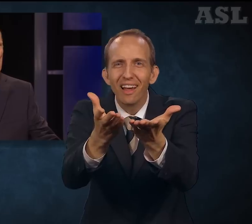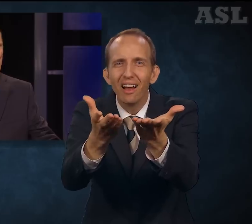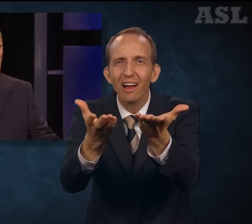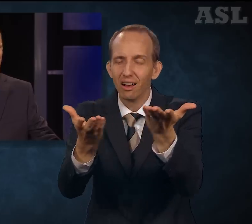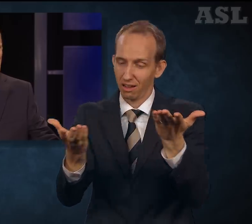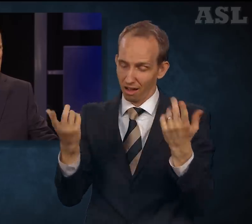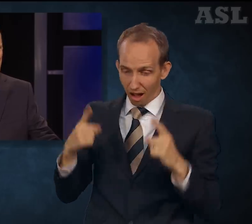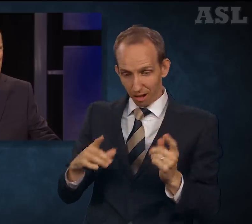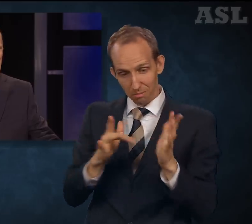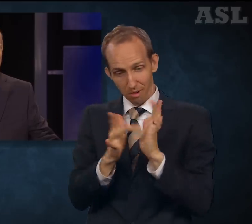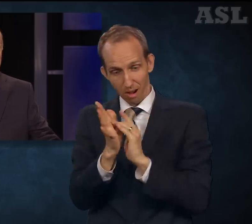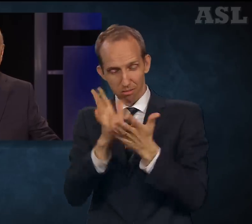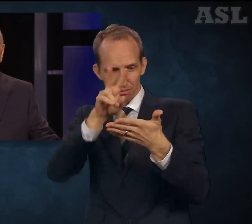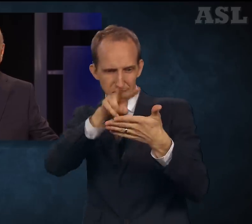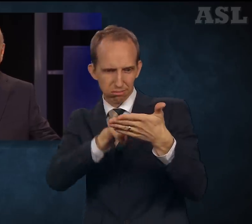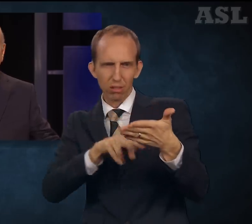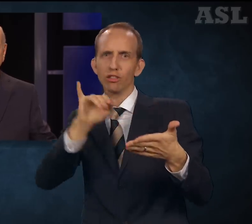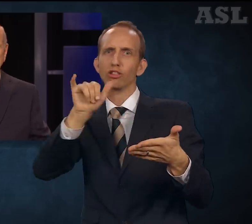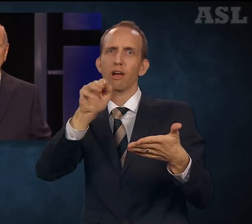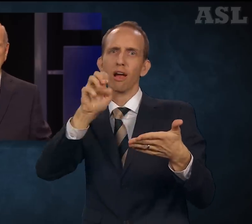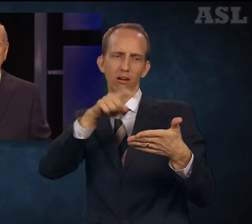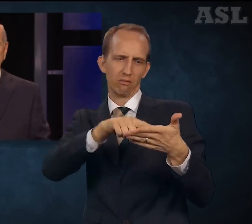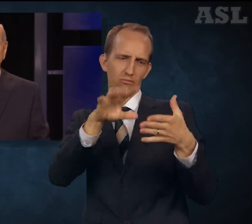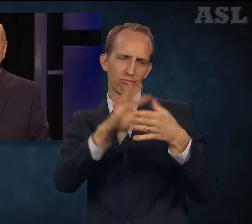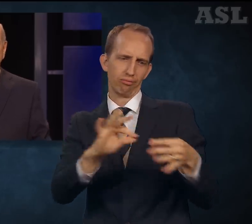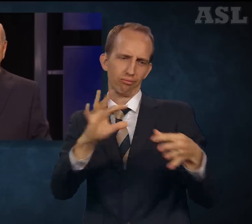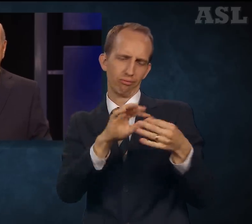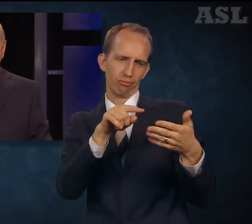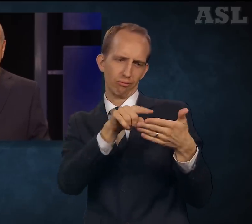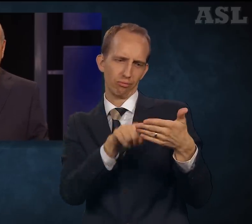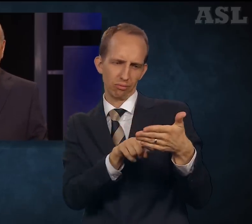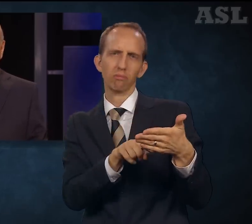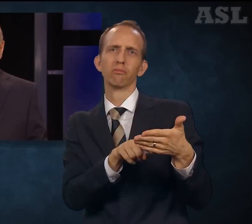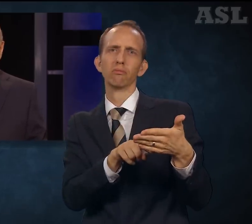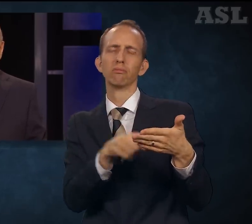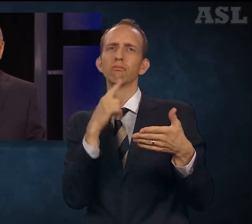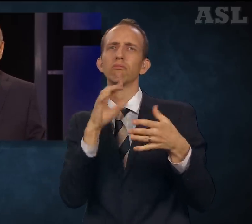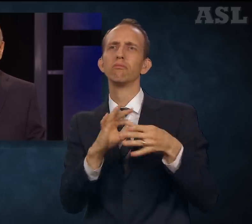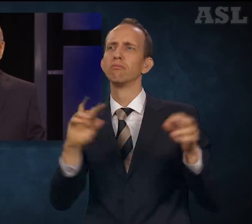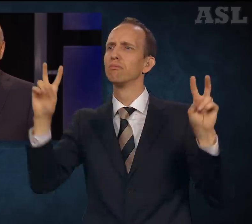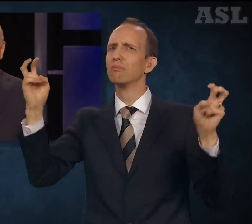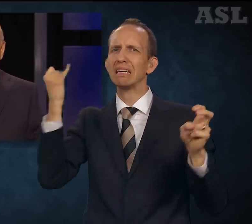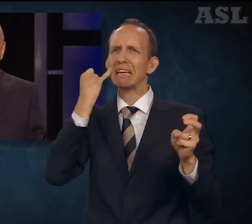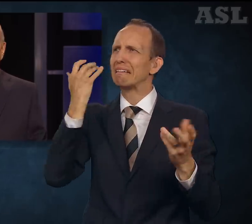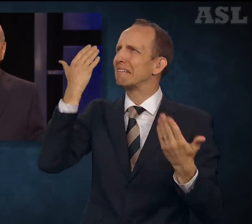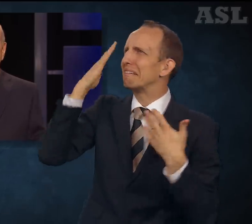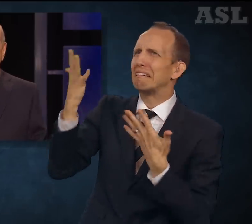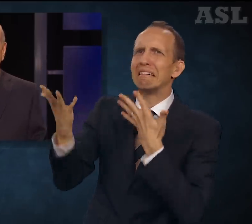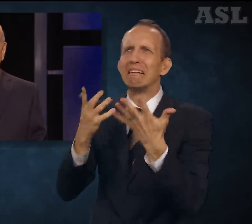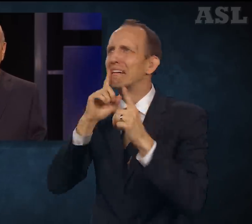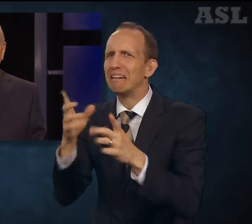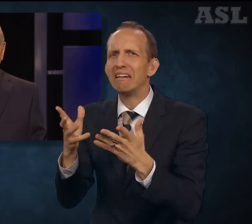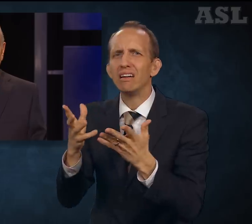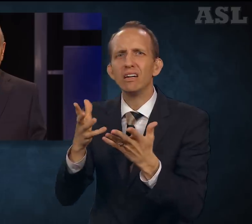HE WAS YOUR AGE WHEN HE WAS